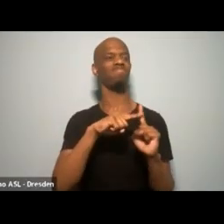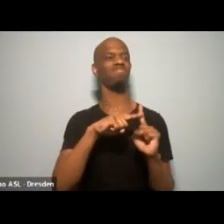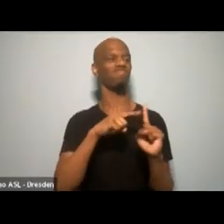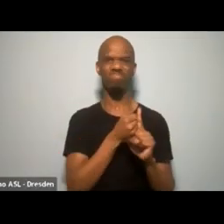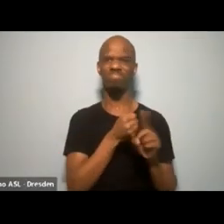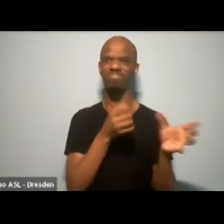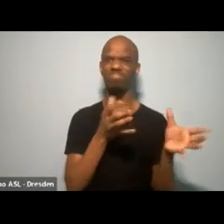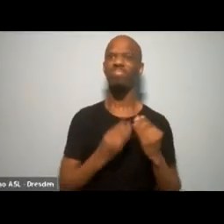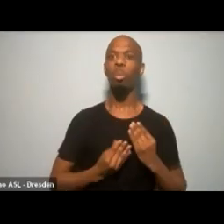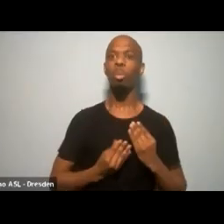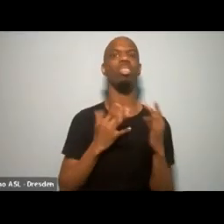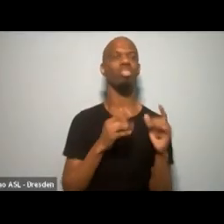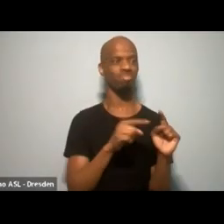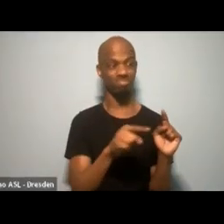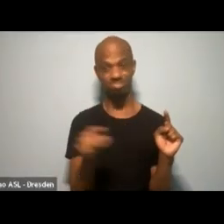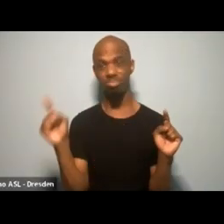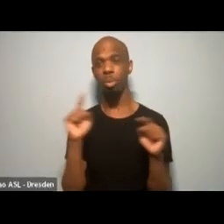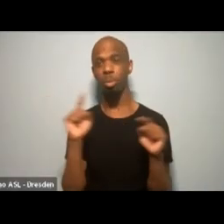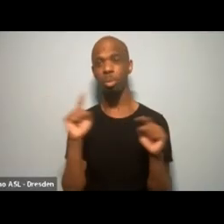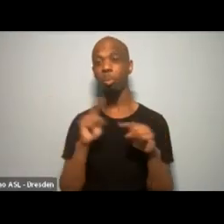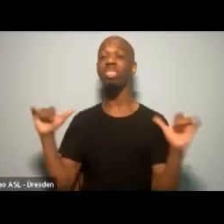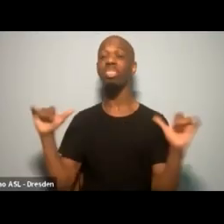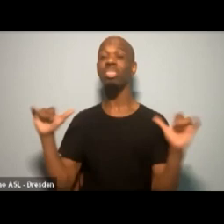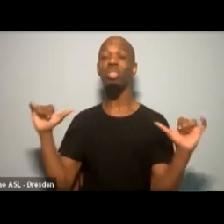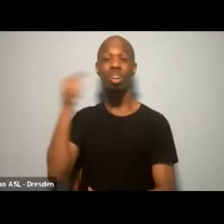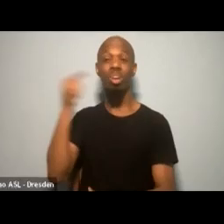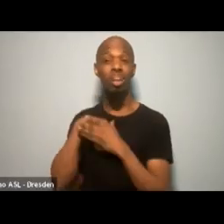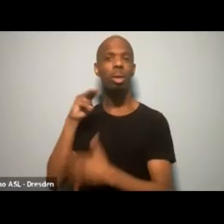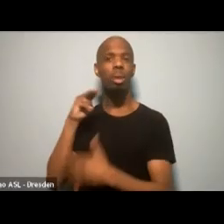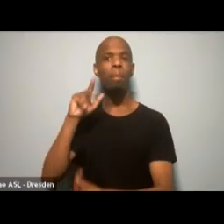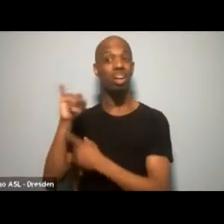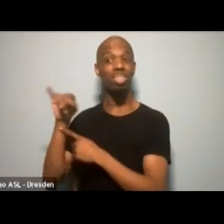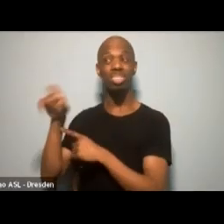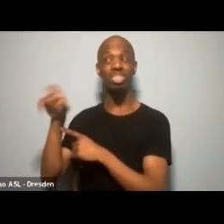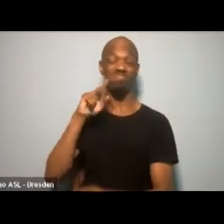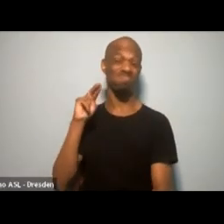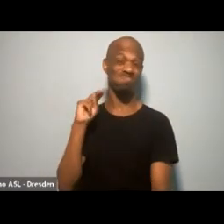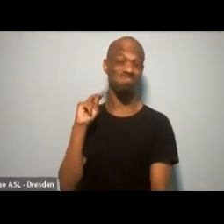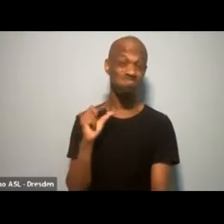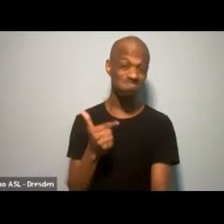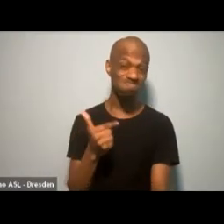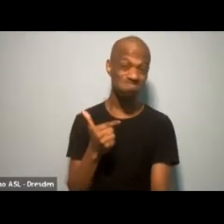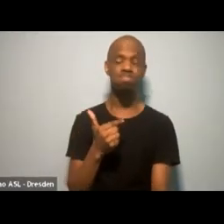is a catastrophe right now, so it does take a lot